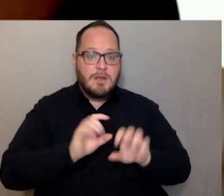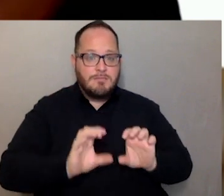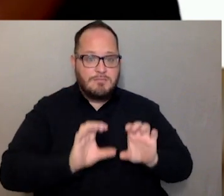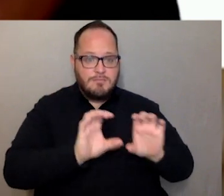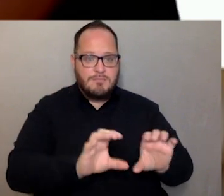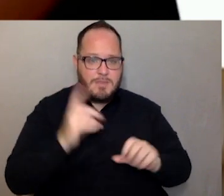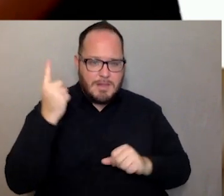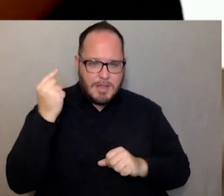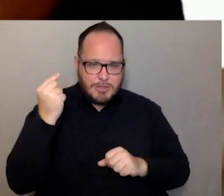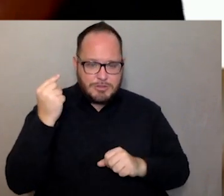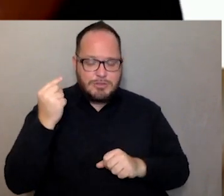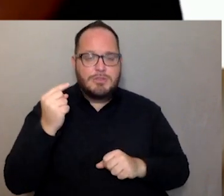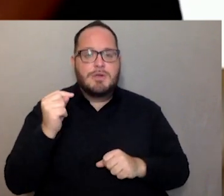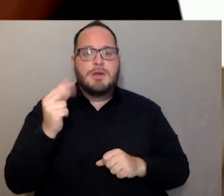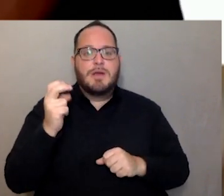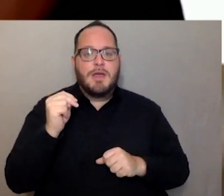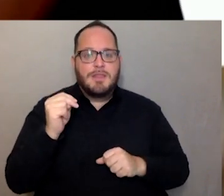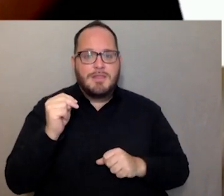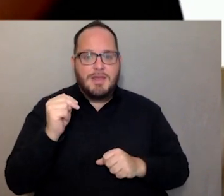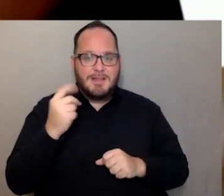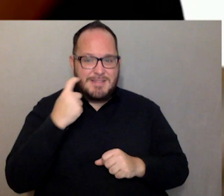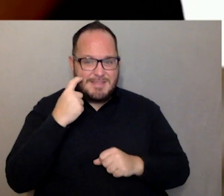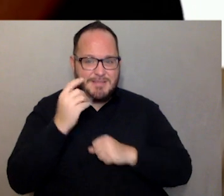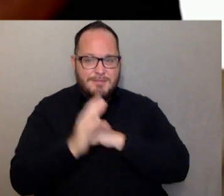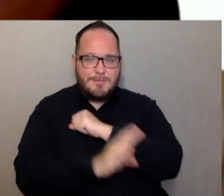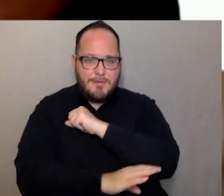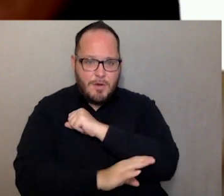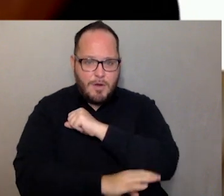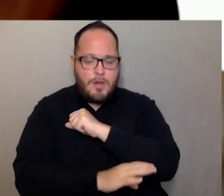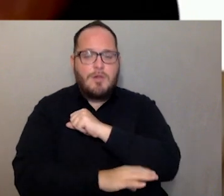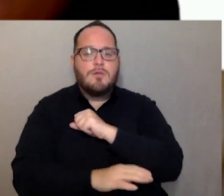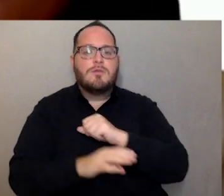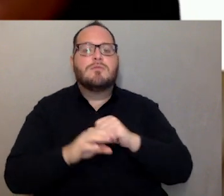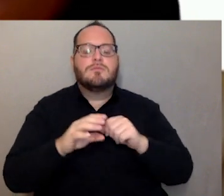YEAR AND MAKING A SECOND INVESTMENT THROUGH A CITY COUNCIL UNANIMOUS VOTE THIS FALL.